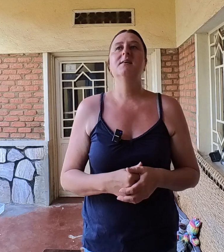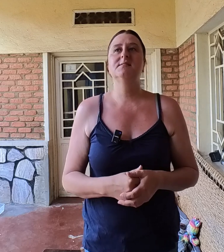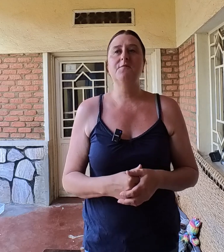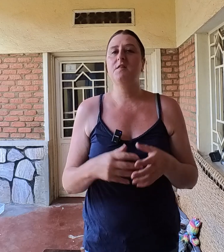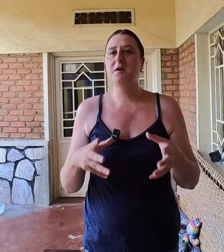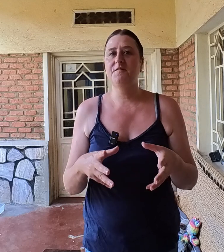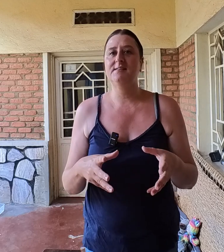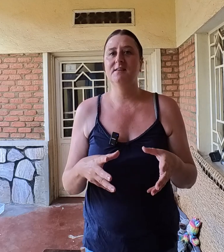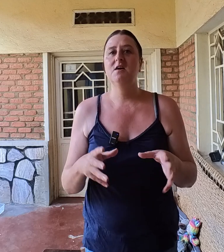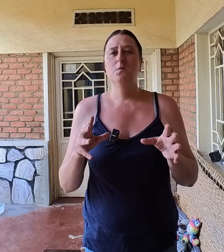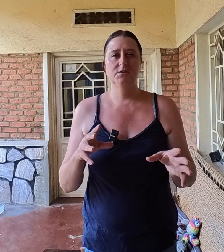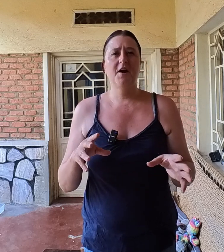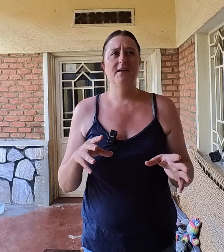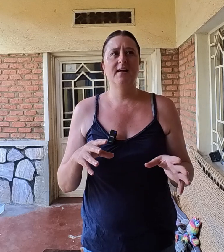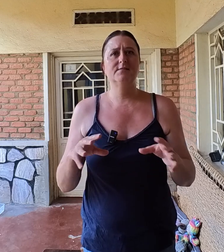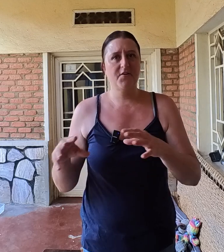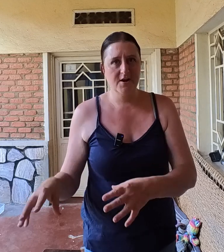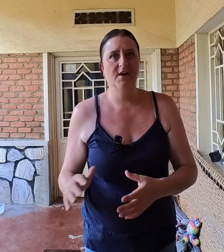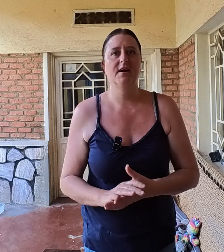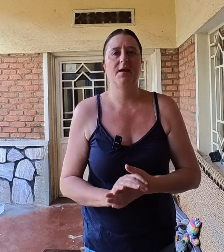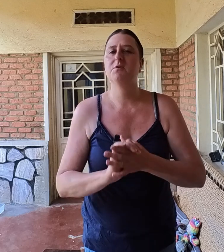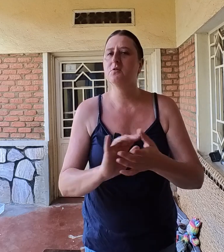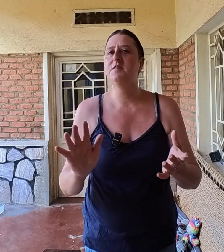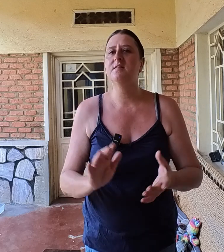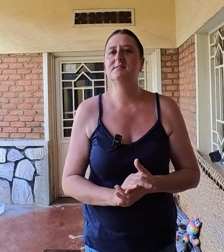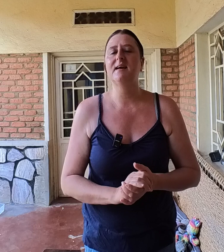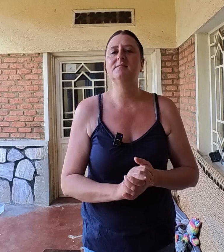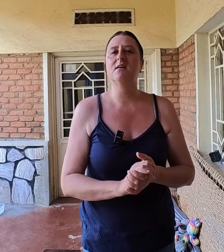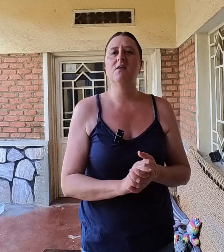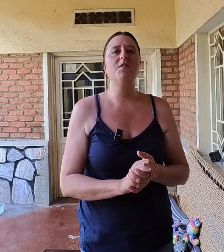except for the puff adder, which apparently is very unlucky. But all of the other snakes are